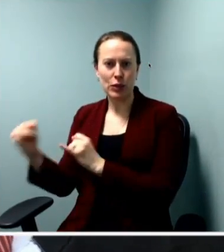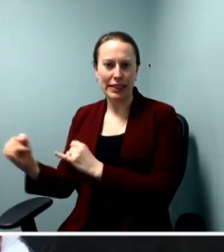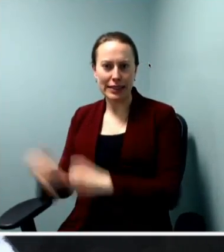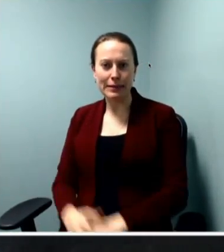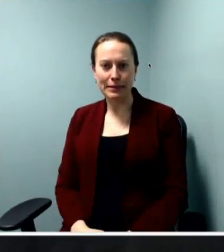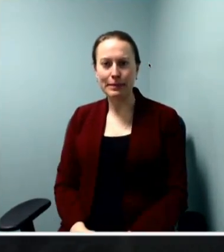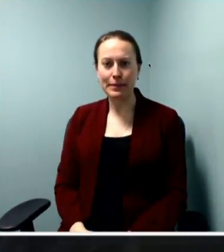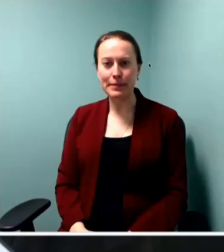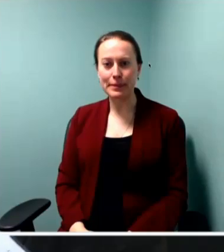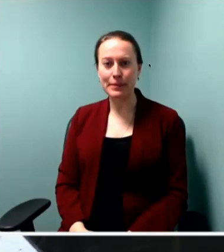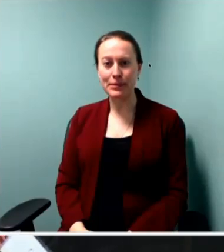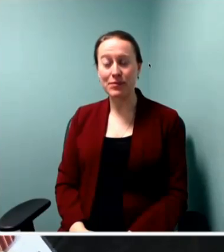[Hey, go.]